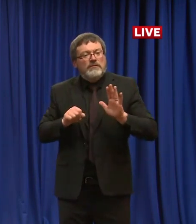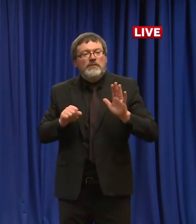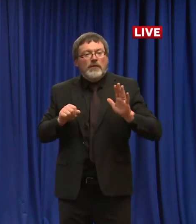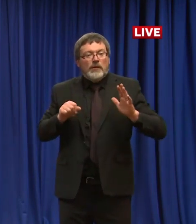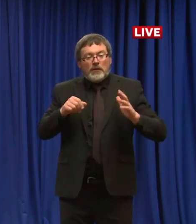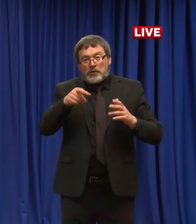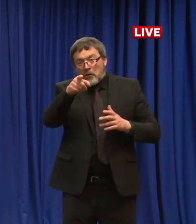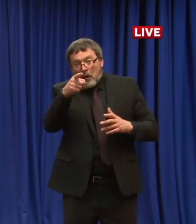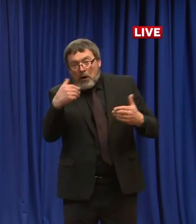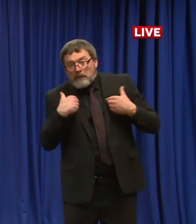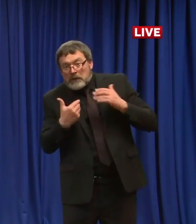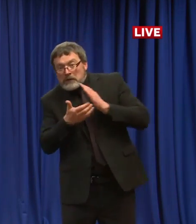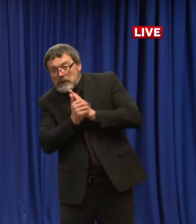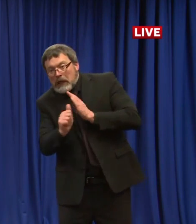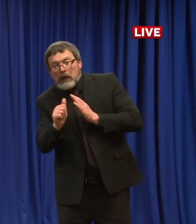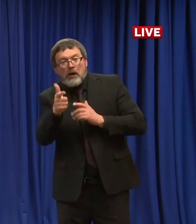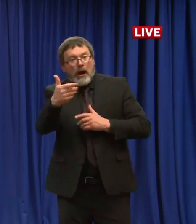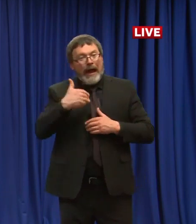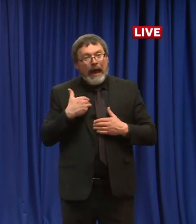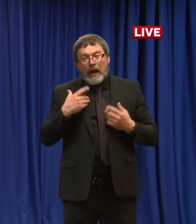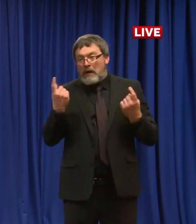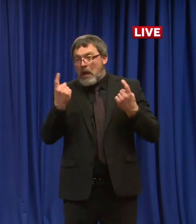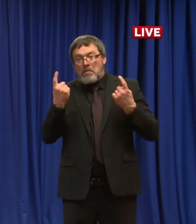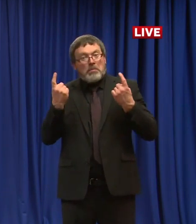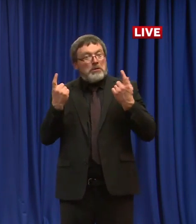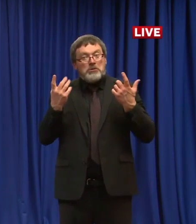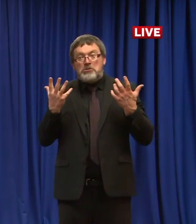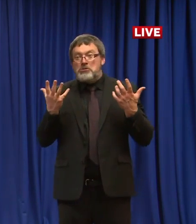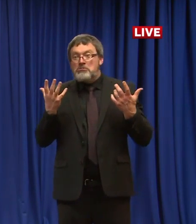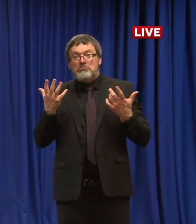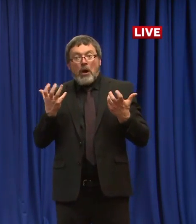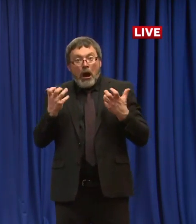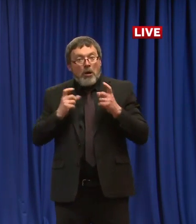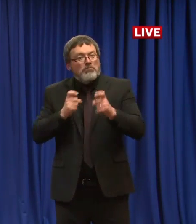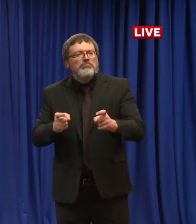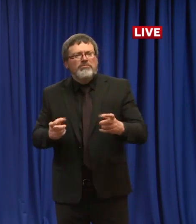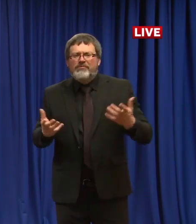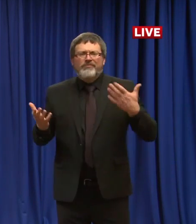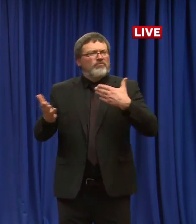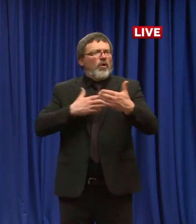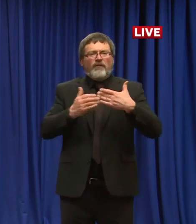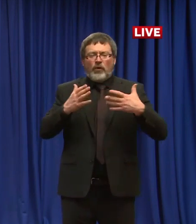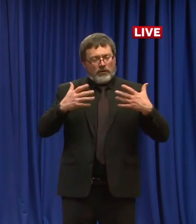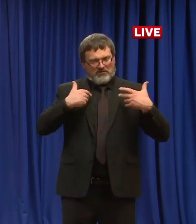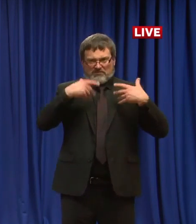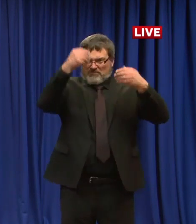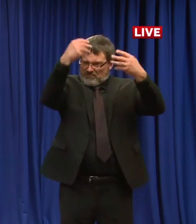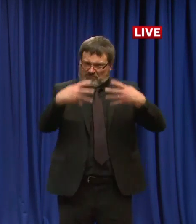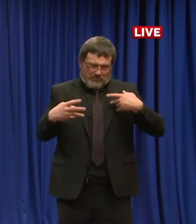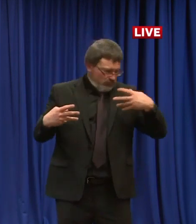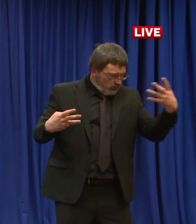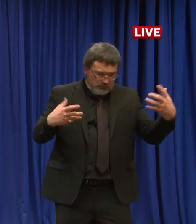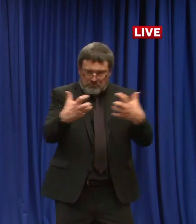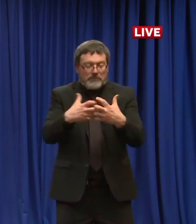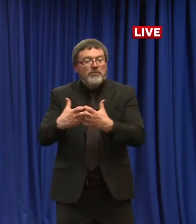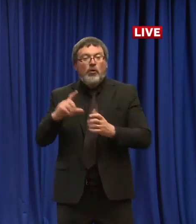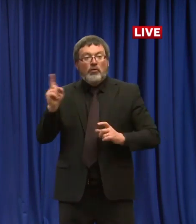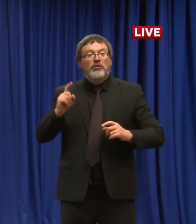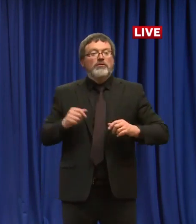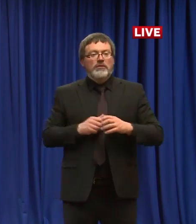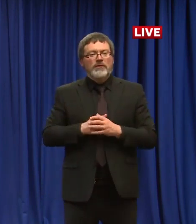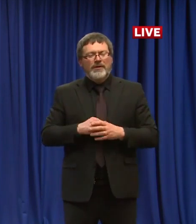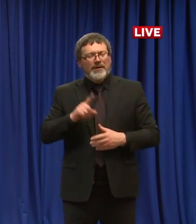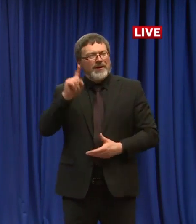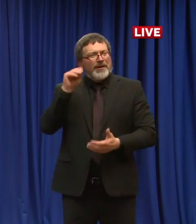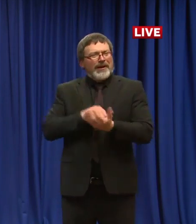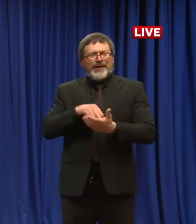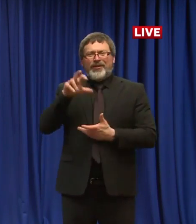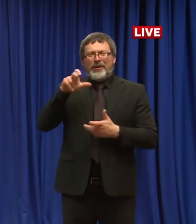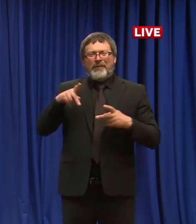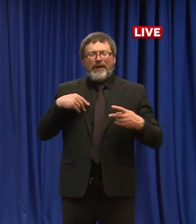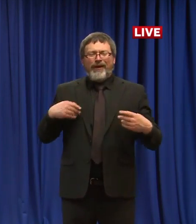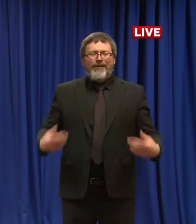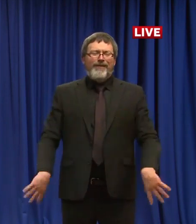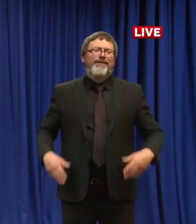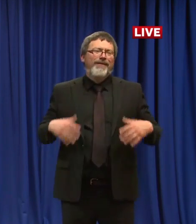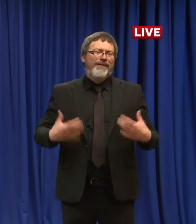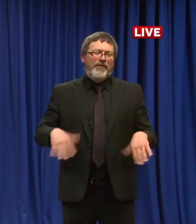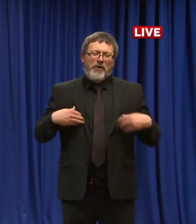THEY’RE GOING TO MATCH YOU WITH WHAT YOU KNOW YOU THE WAYS THAT YOU THINK THAT YOU CAN HELP WITH A LOCAL ORGANIZATIONS OR OPPORTUNITIES IN YOUR COMMUNITY AND WITH THE FACT THAT THIRTEEN